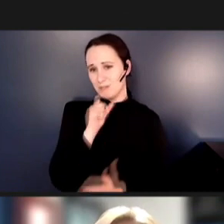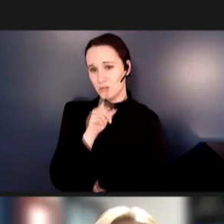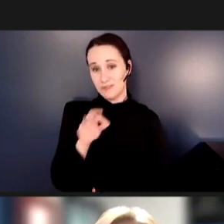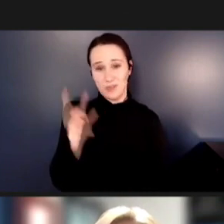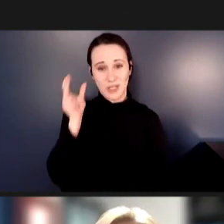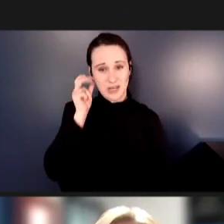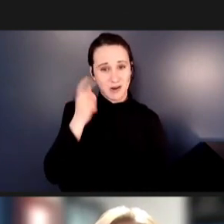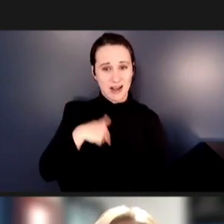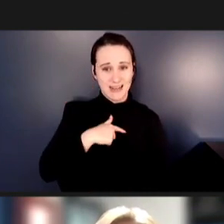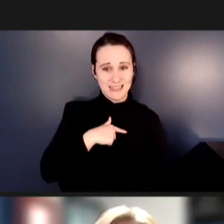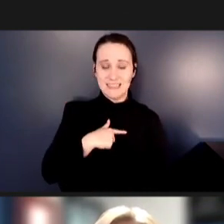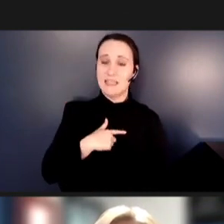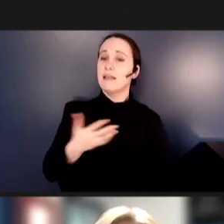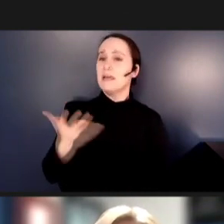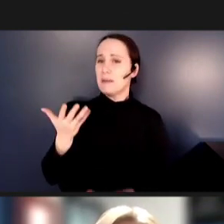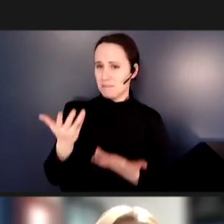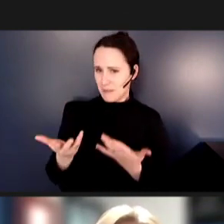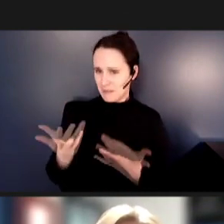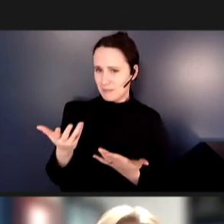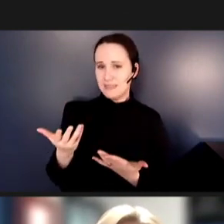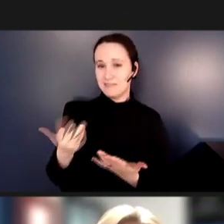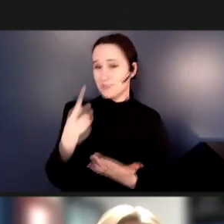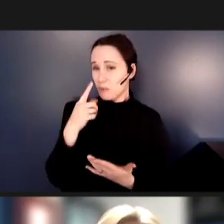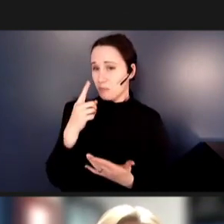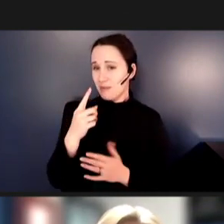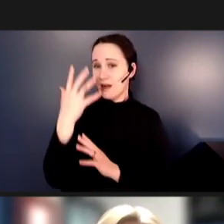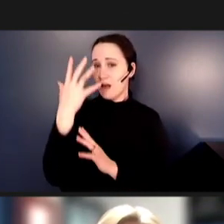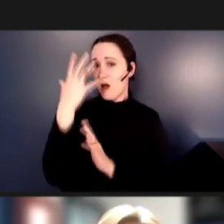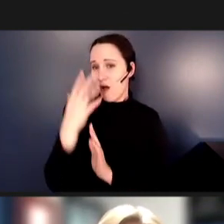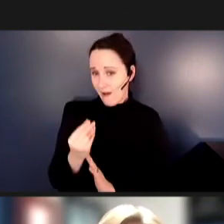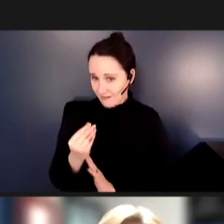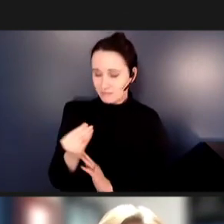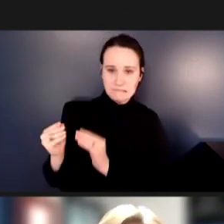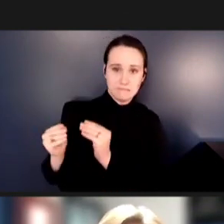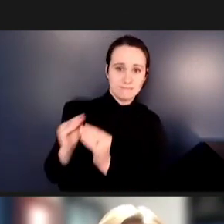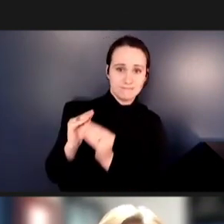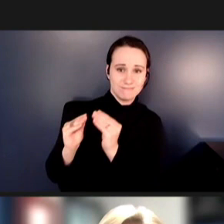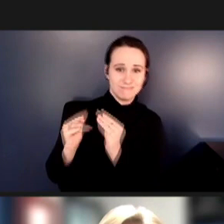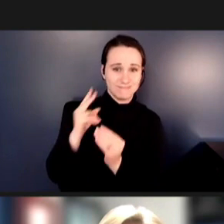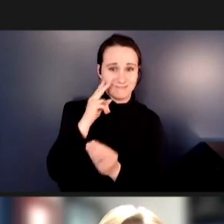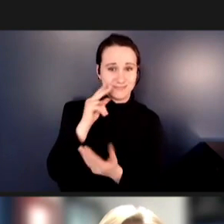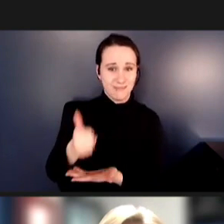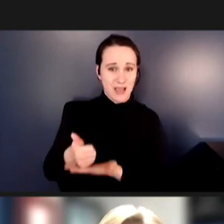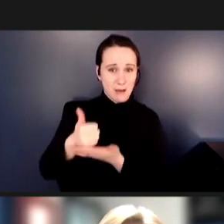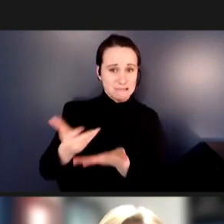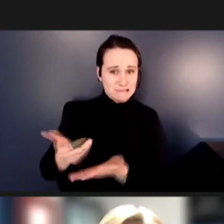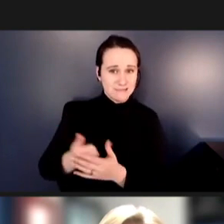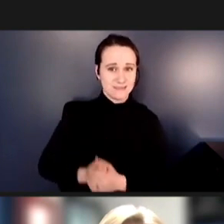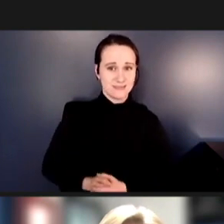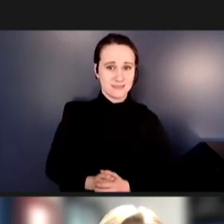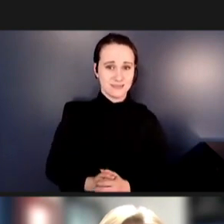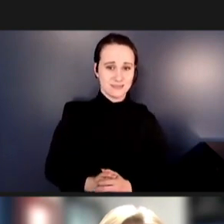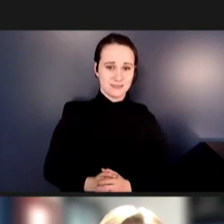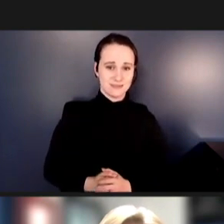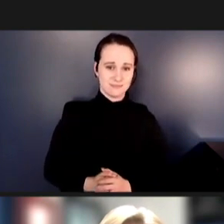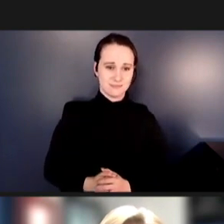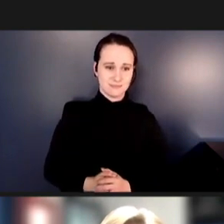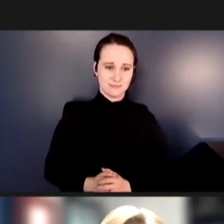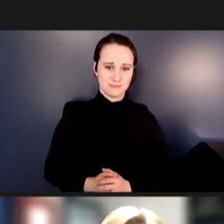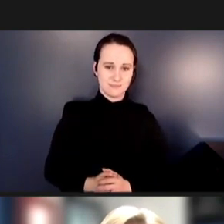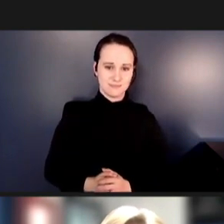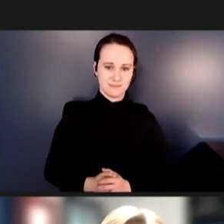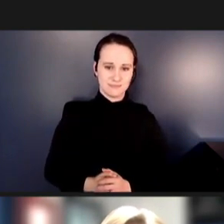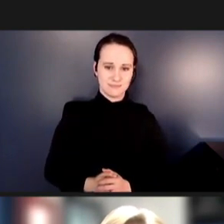but you may want to take yourself off video just to see if that helps.